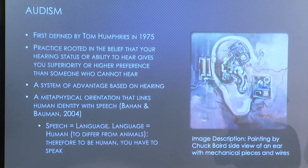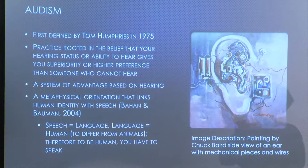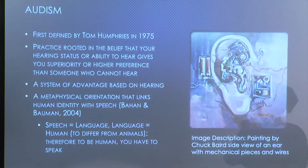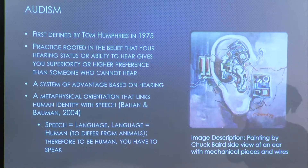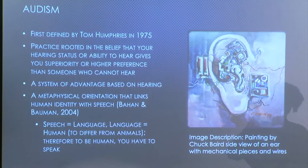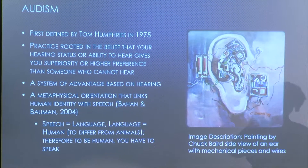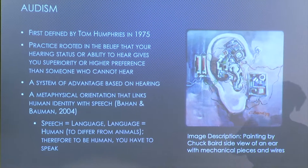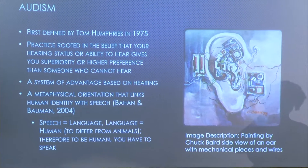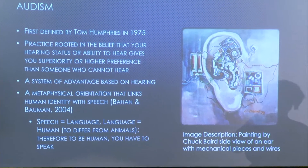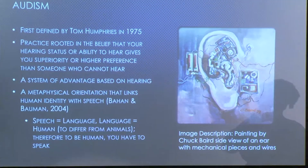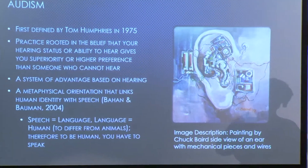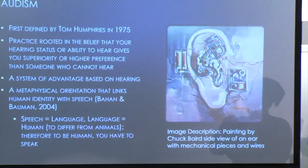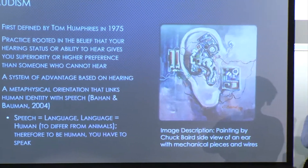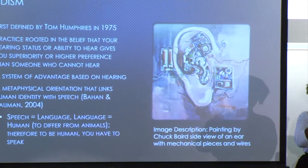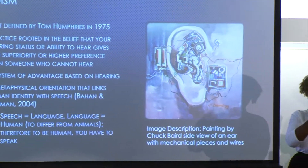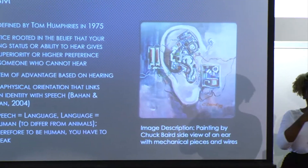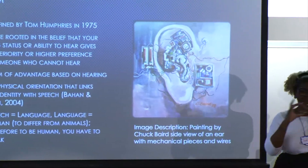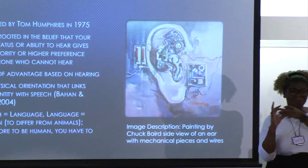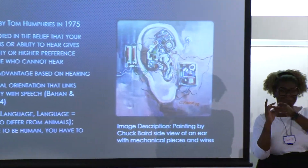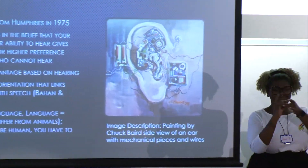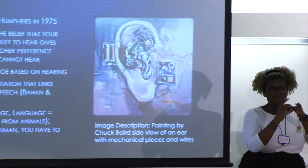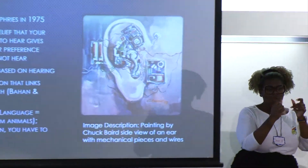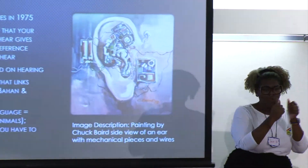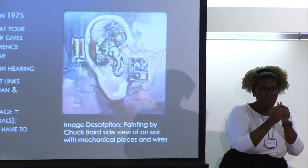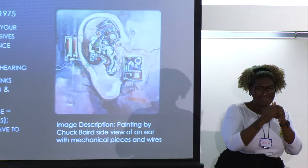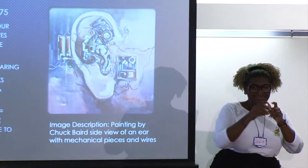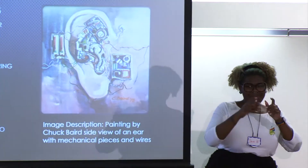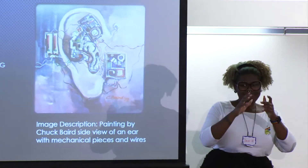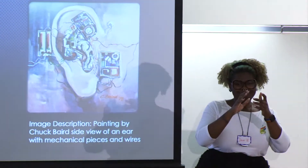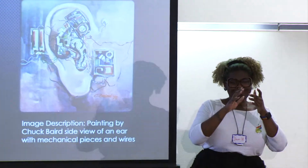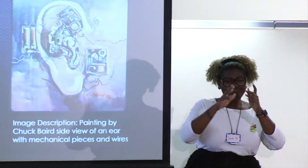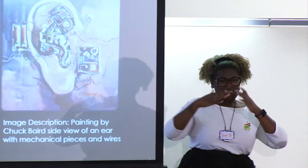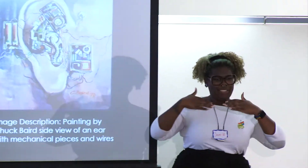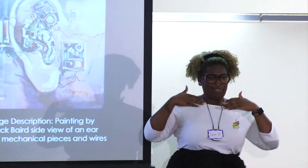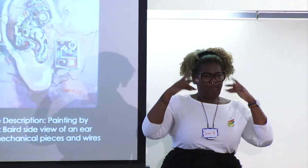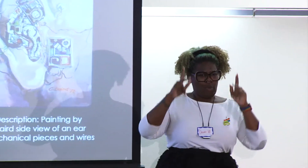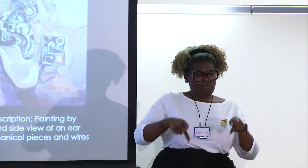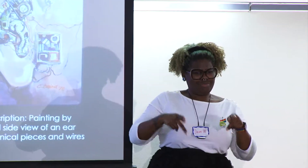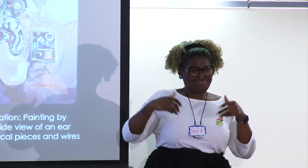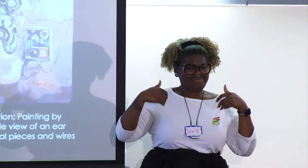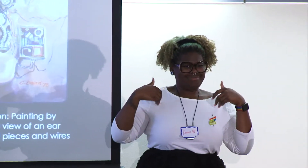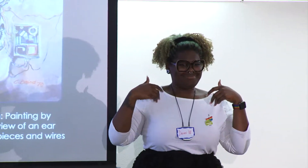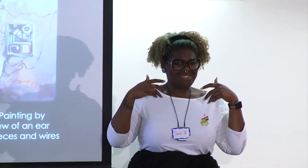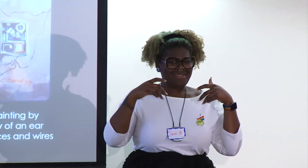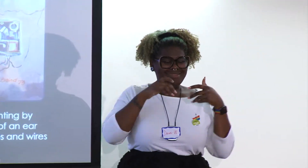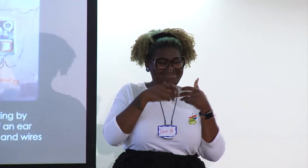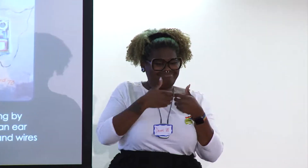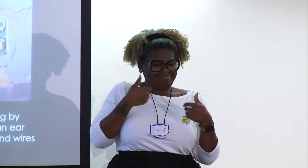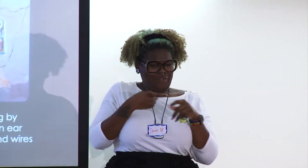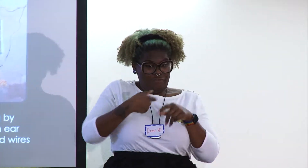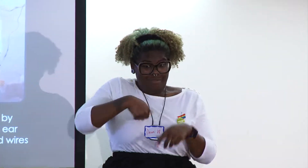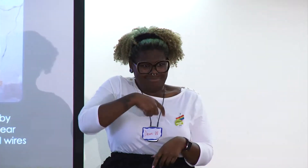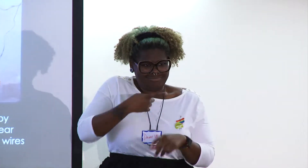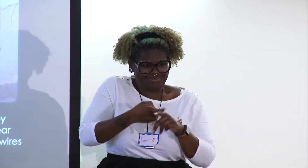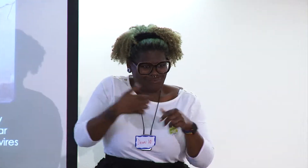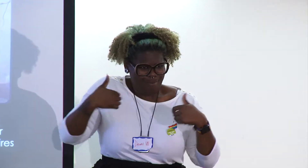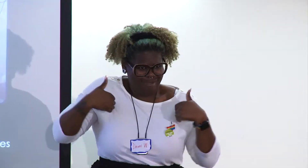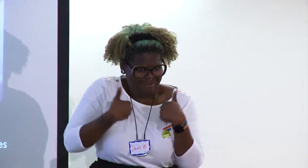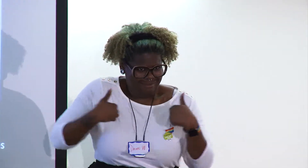prefer spoken language and speech over sign languages, and that speech is the one defining